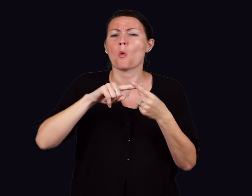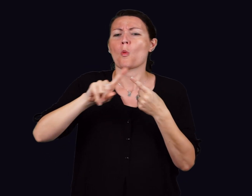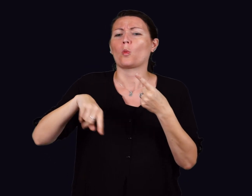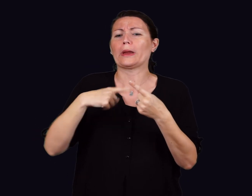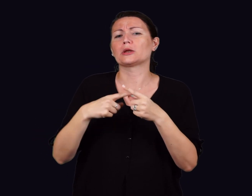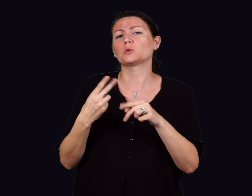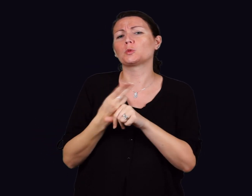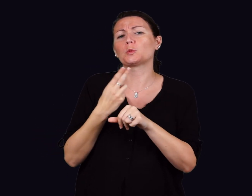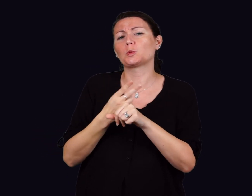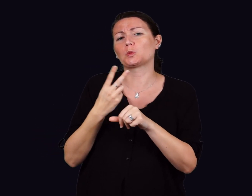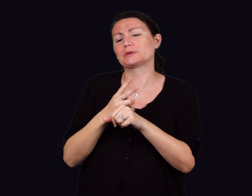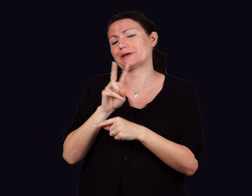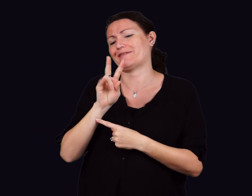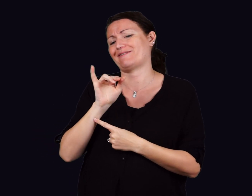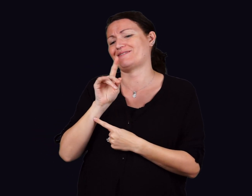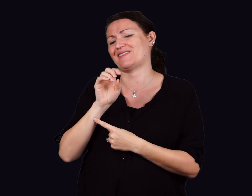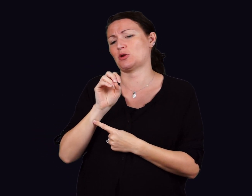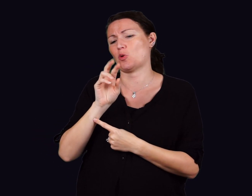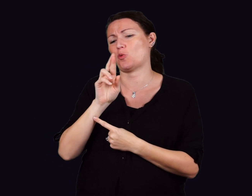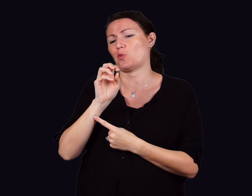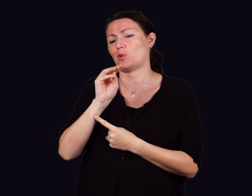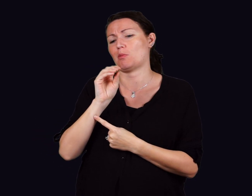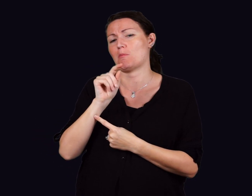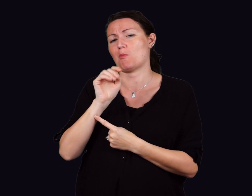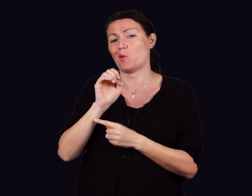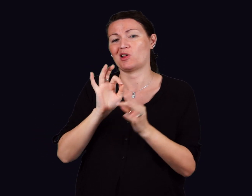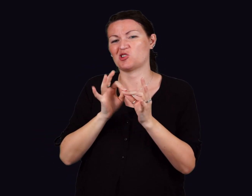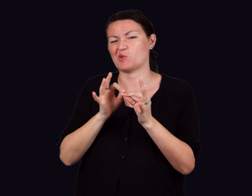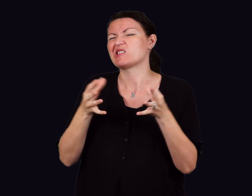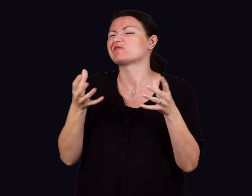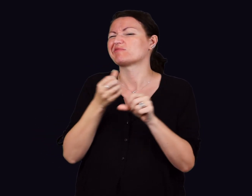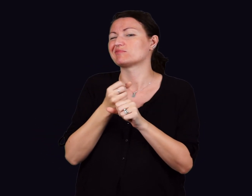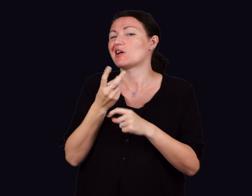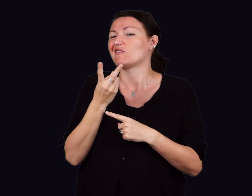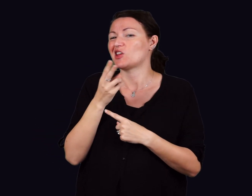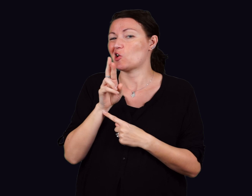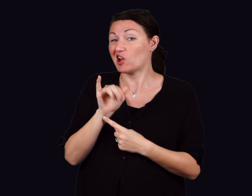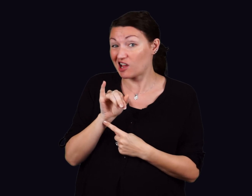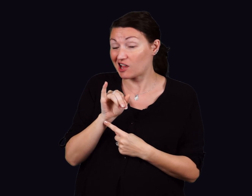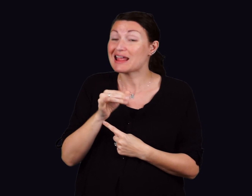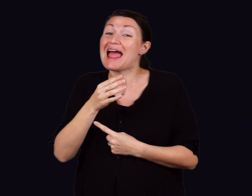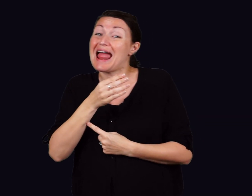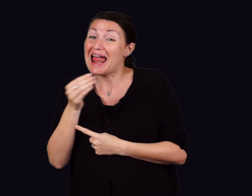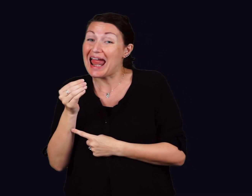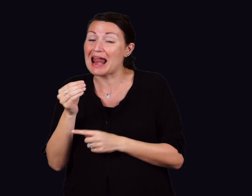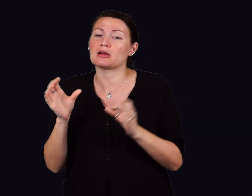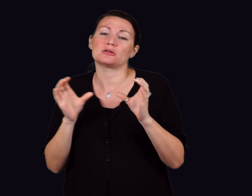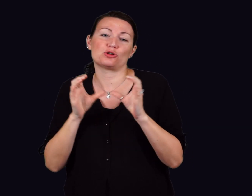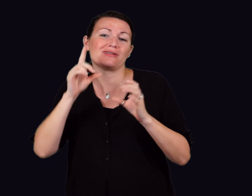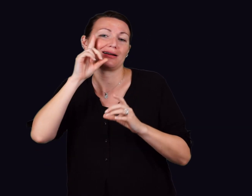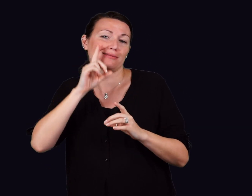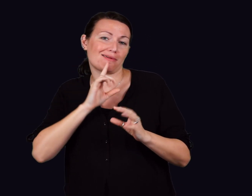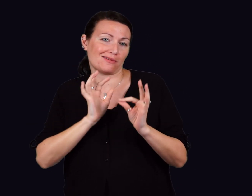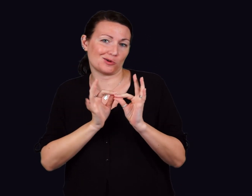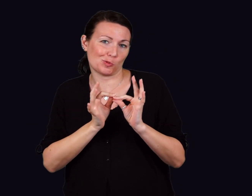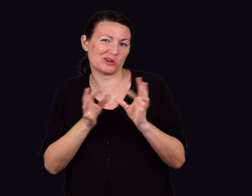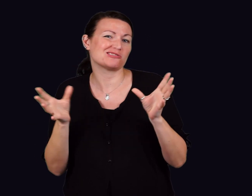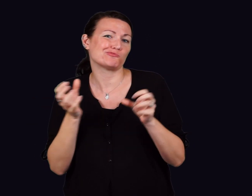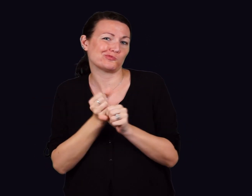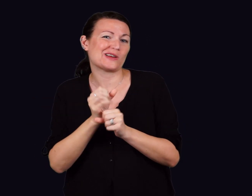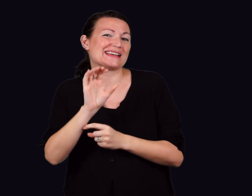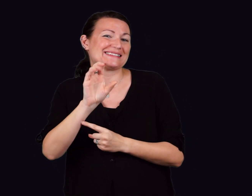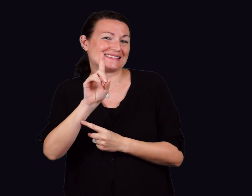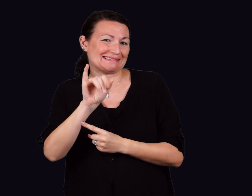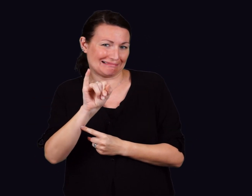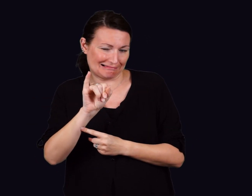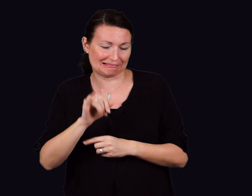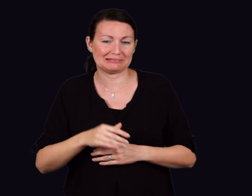to use of Video Remote Interpreting or Certified Deaf Interpreters